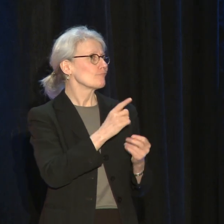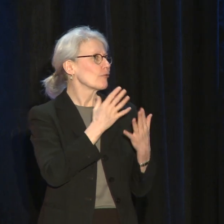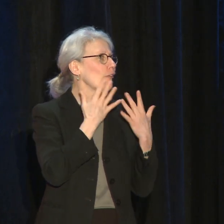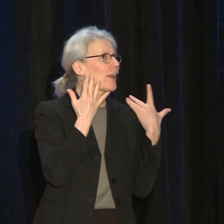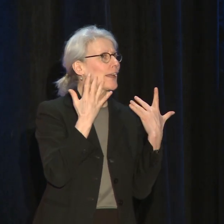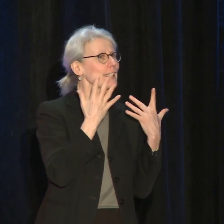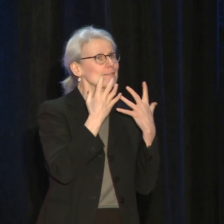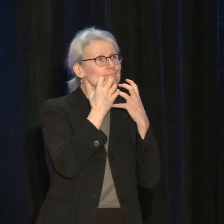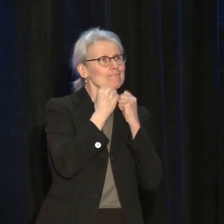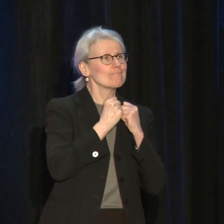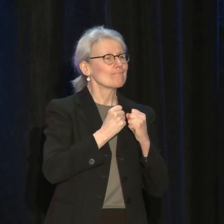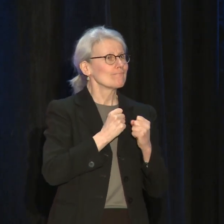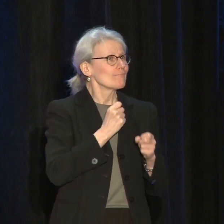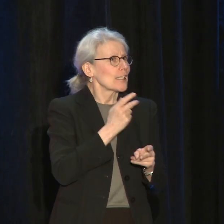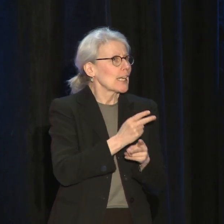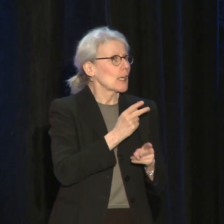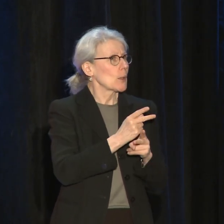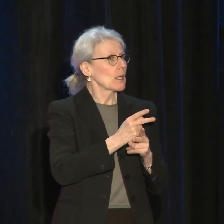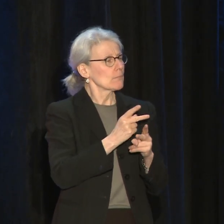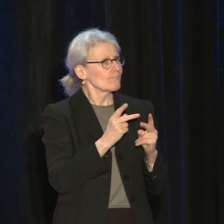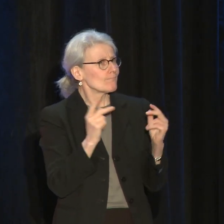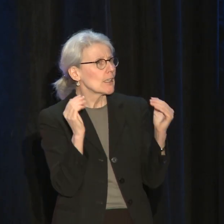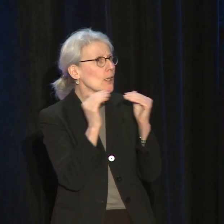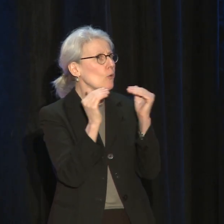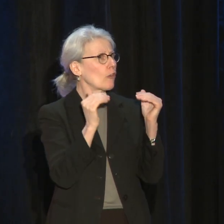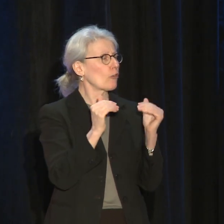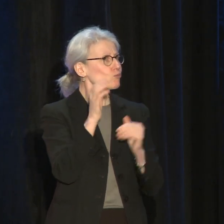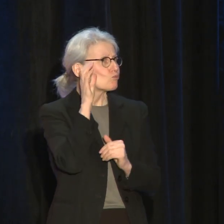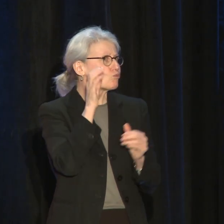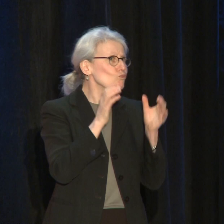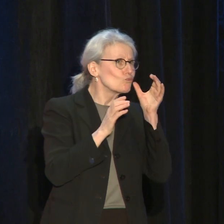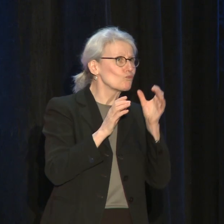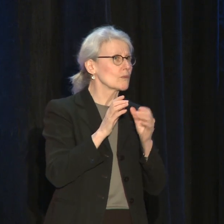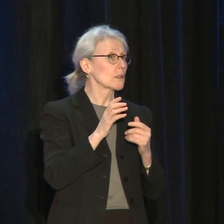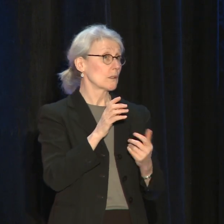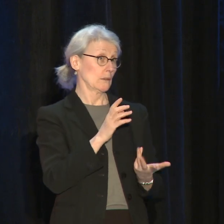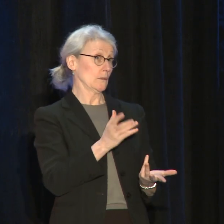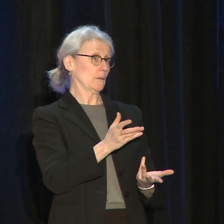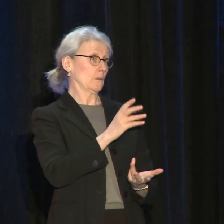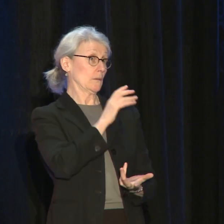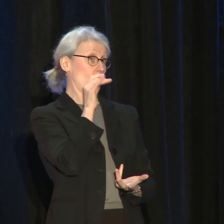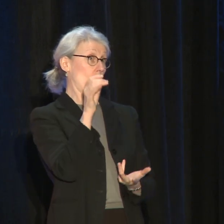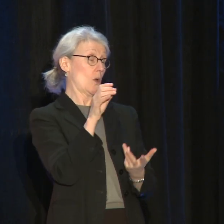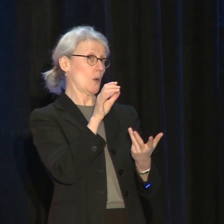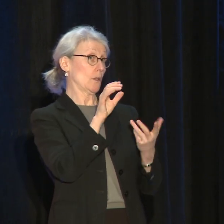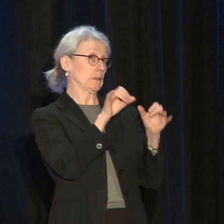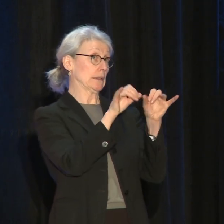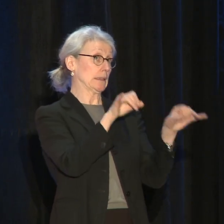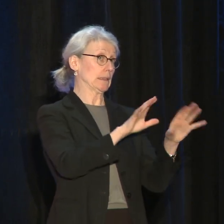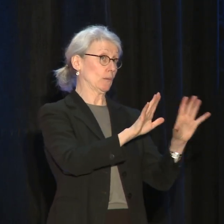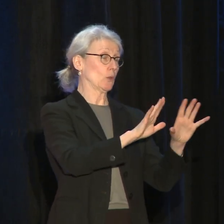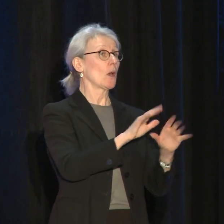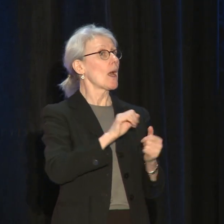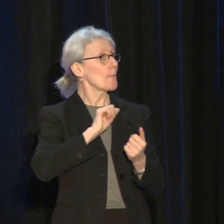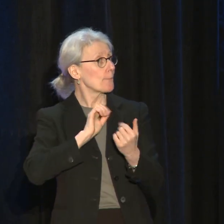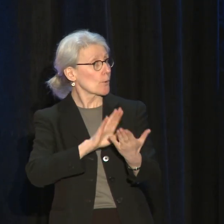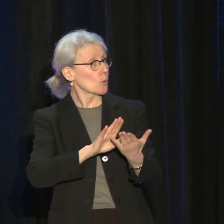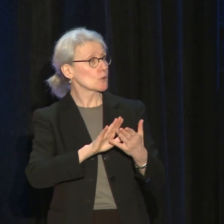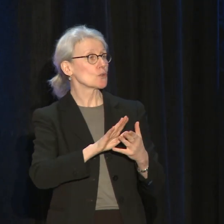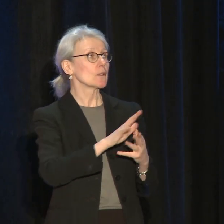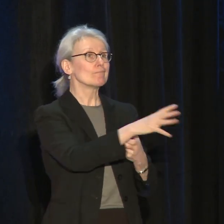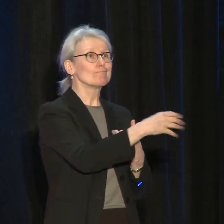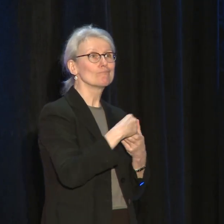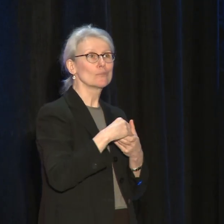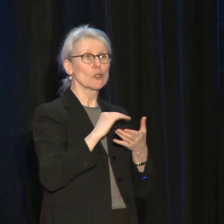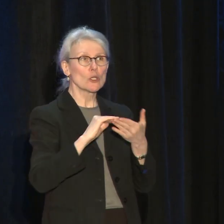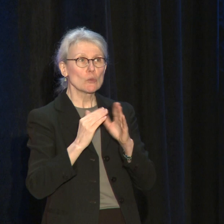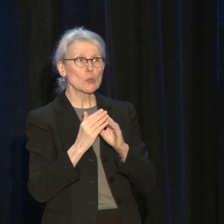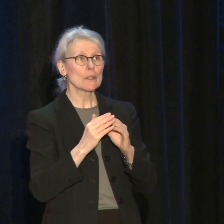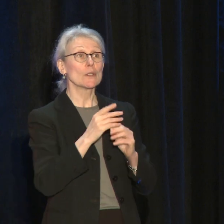humane, equal approach, not necessarily a system approach, community-based, led by the